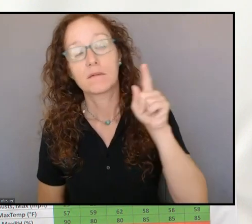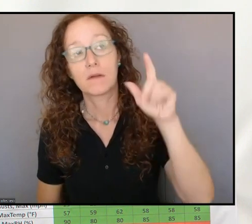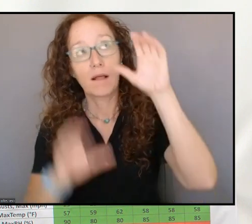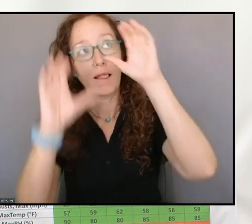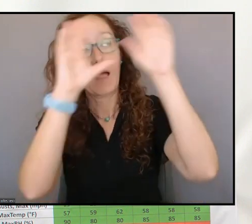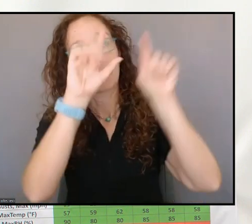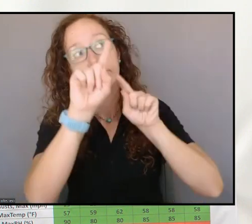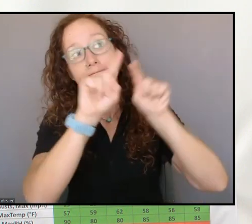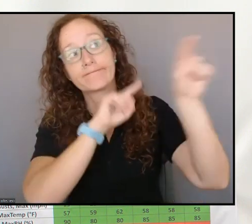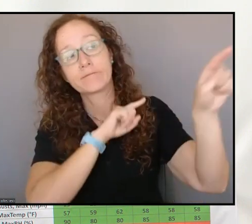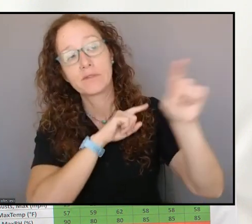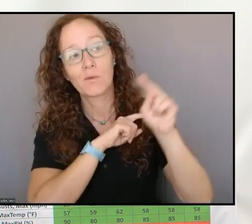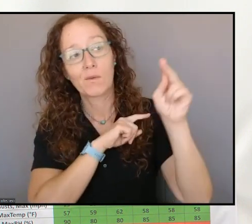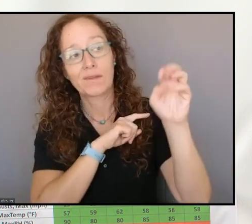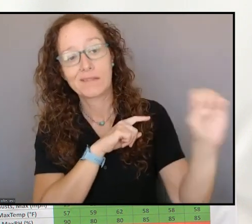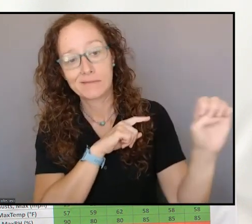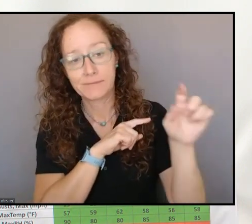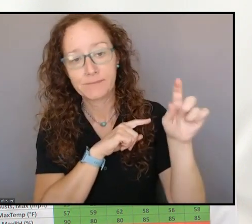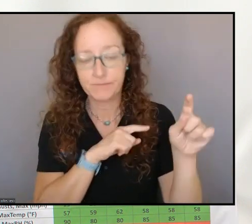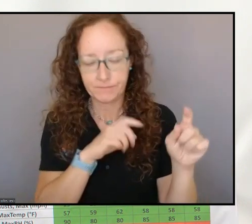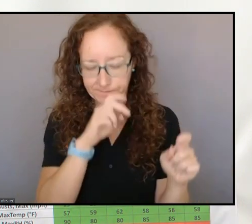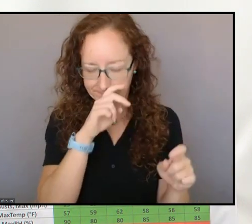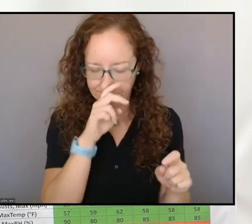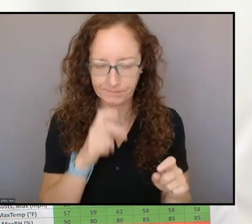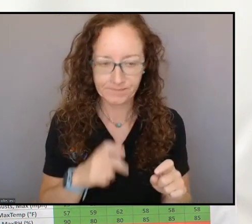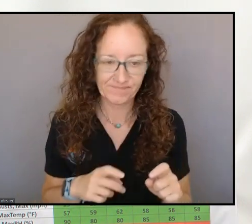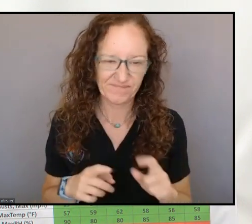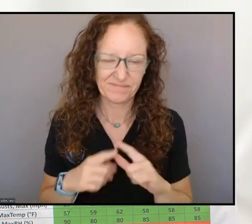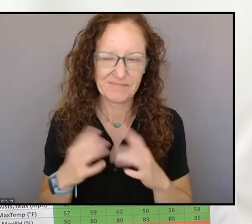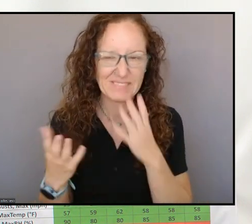decreasing over the fire area and really pushing south across the